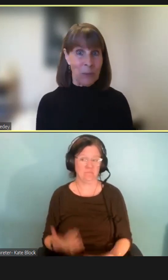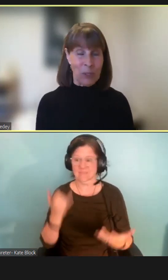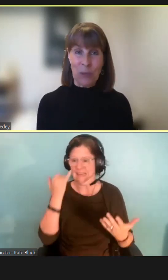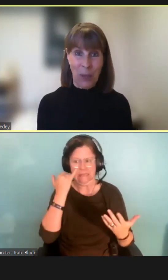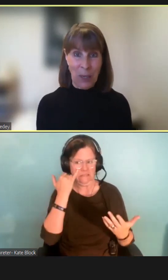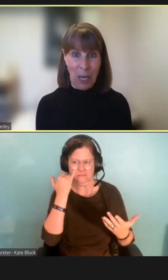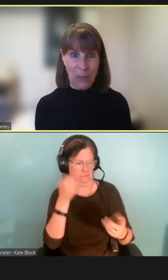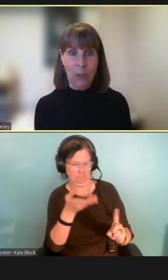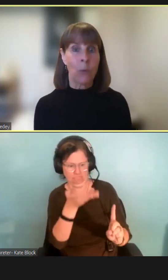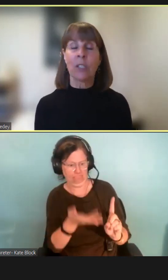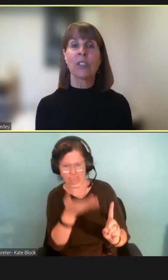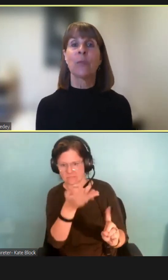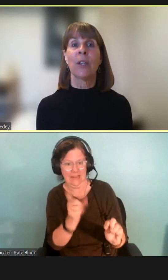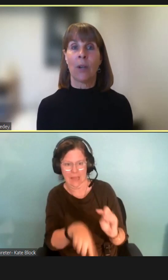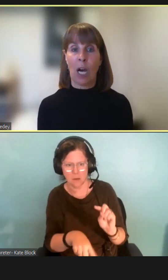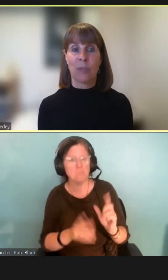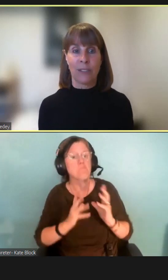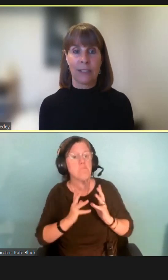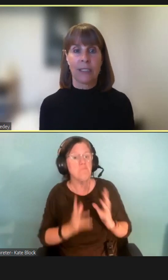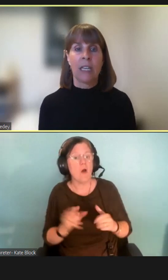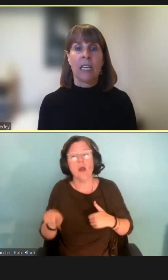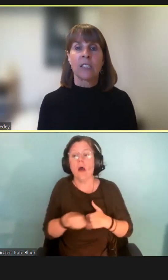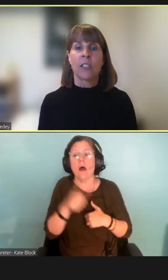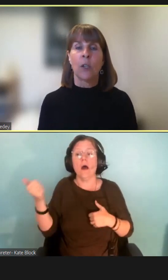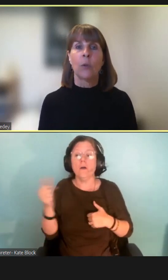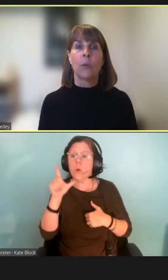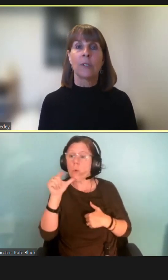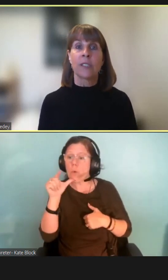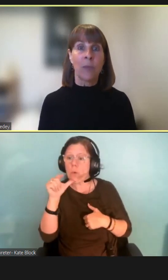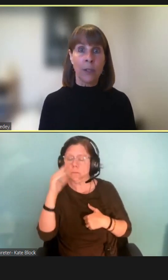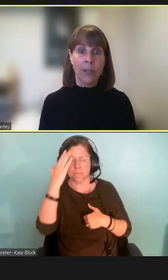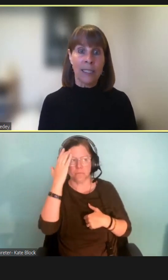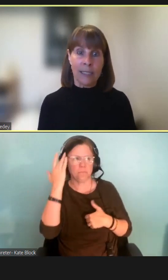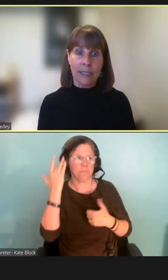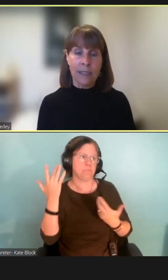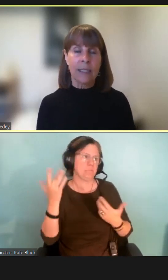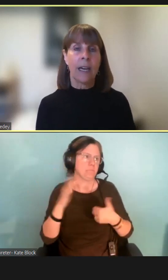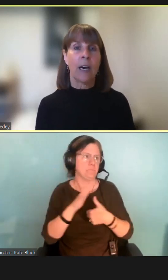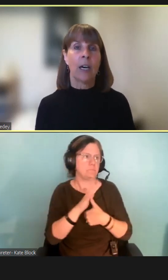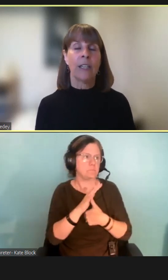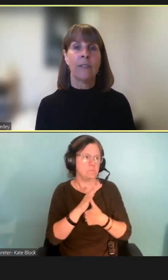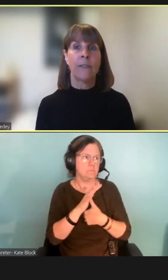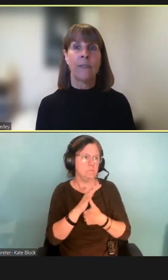it may not be what are some other options so some other ideas uh if you